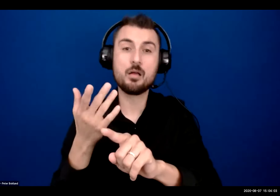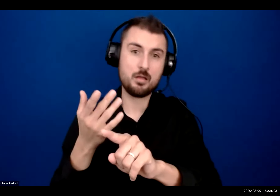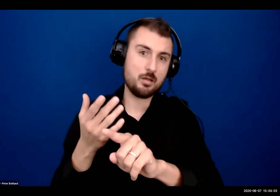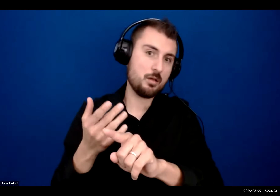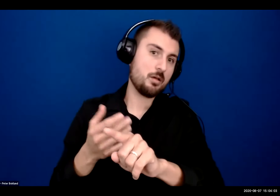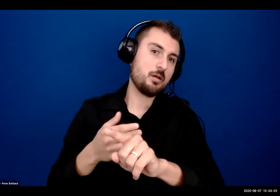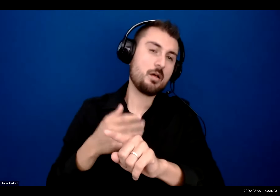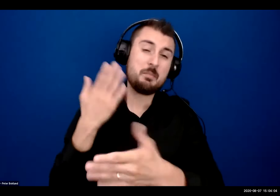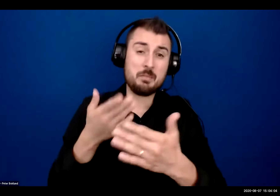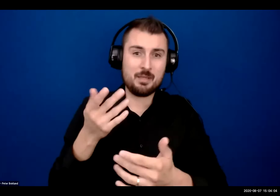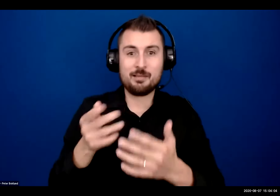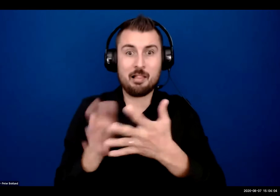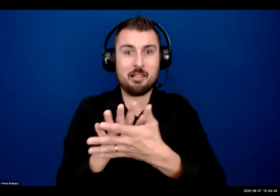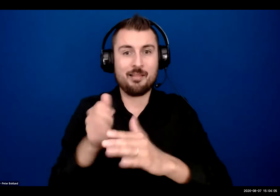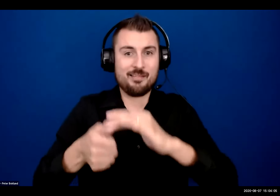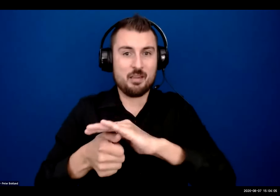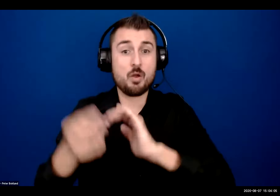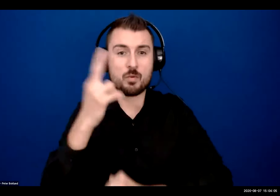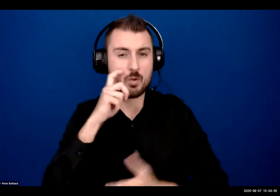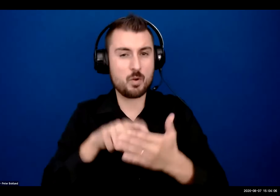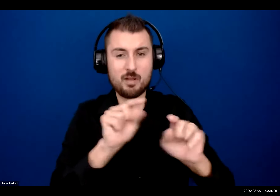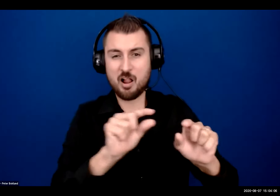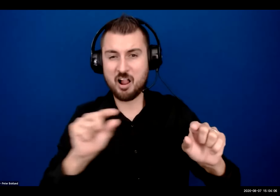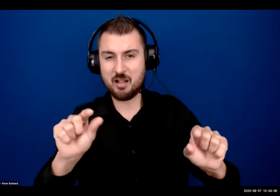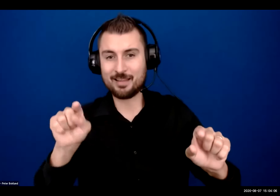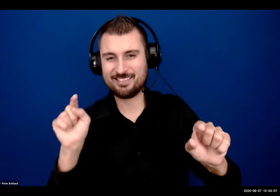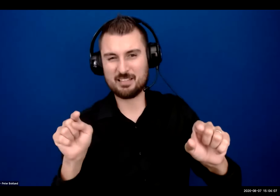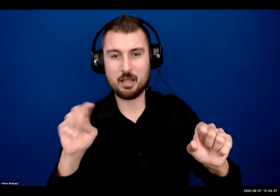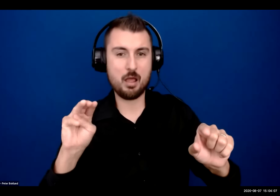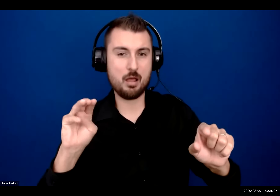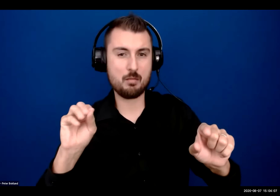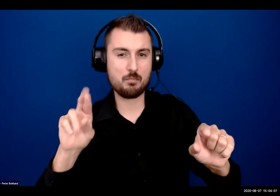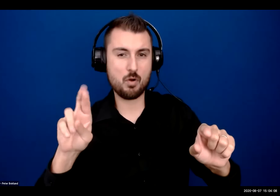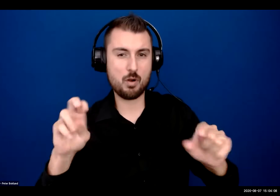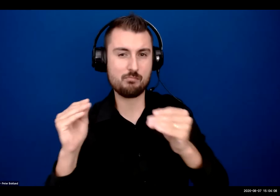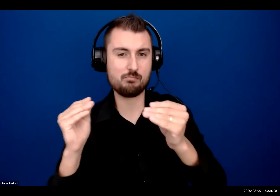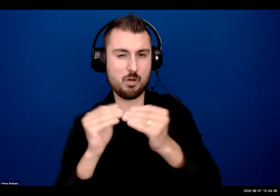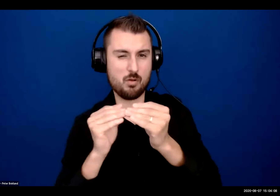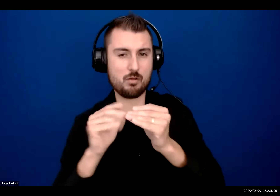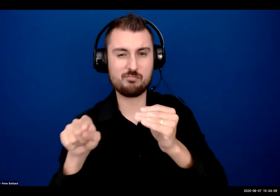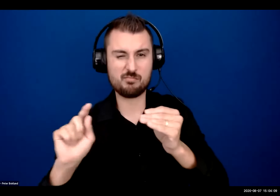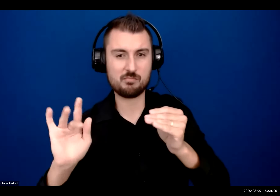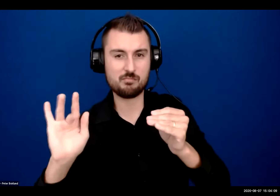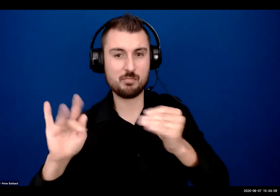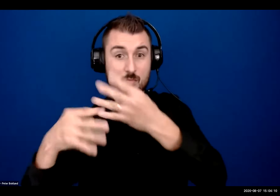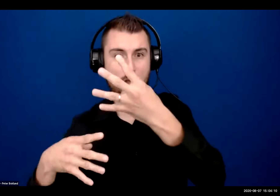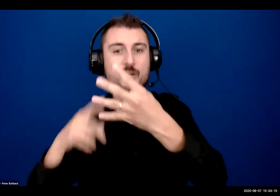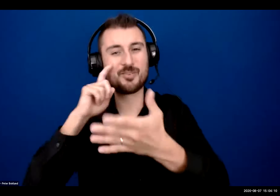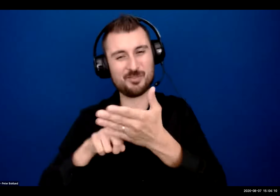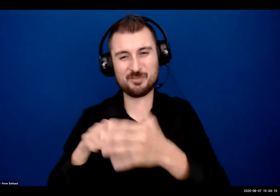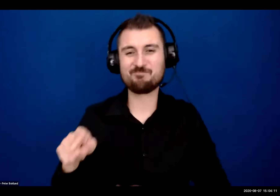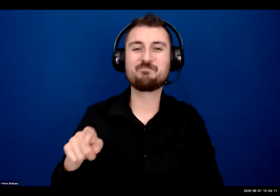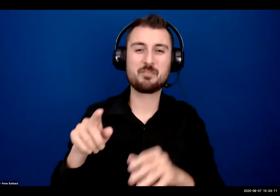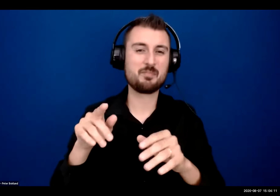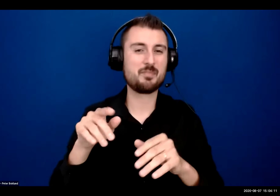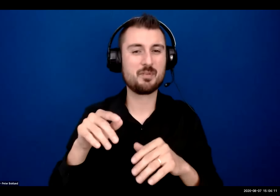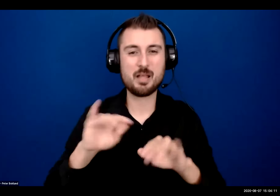So what you want to do first is you want to check your settings and make sure that thank you know the break out rooms feature is enabled so that when you start your meeting you will be able to see.